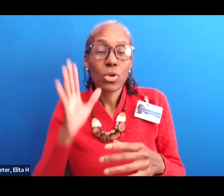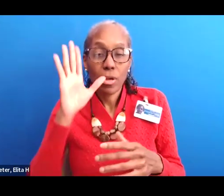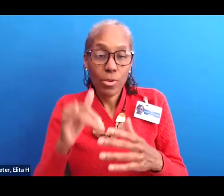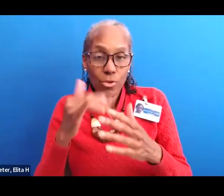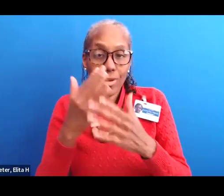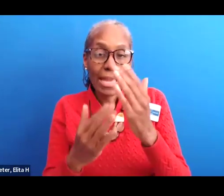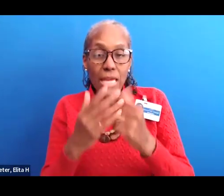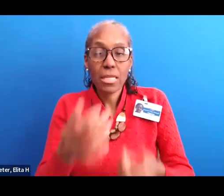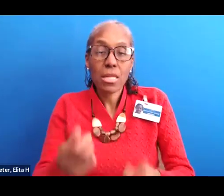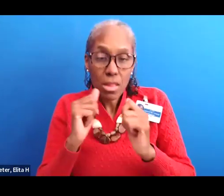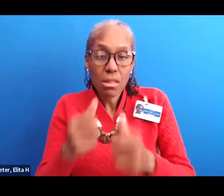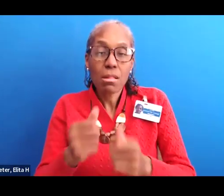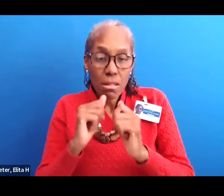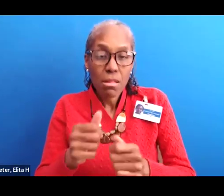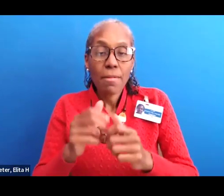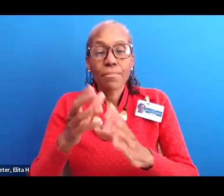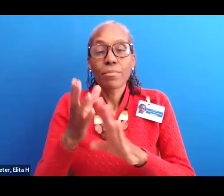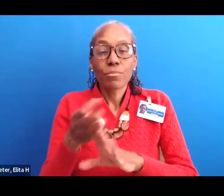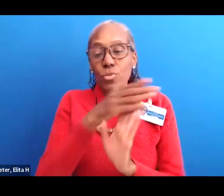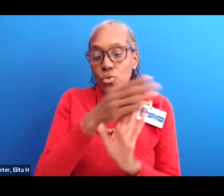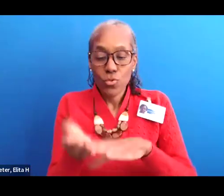legs, or if you're doing a treatment that's moving your legs,